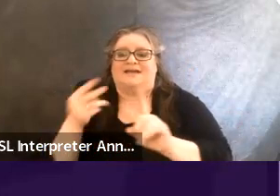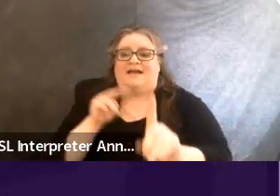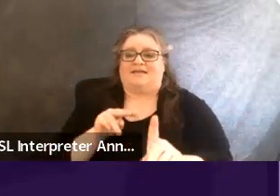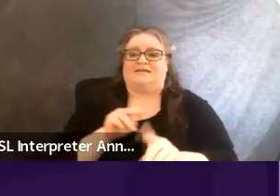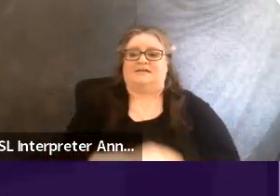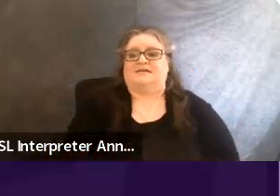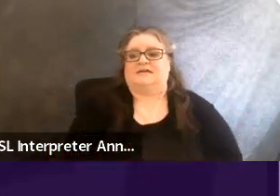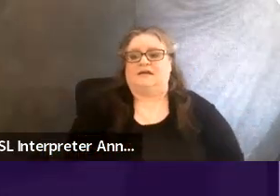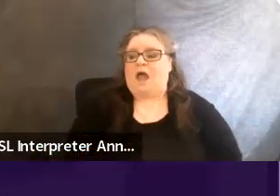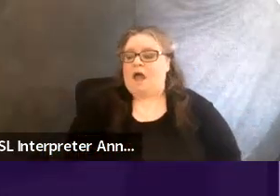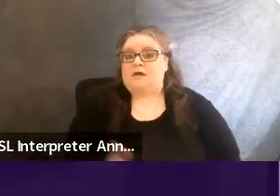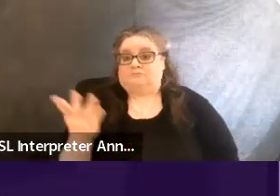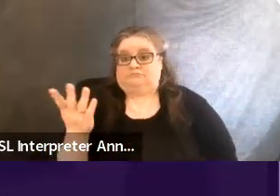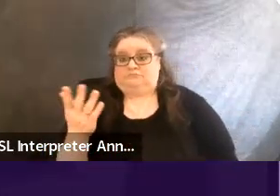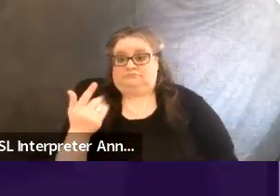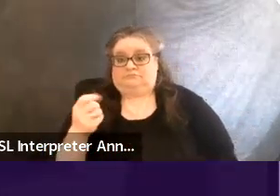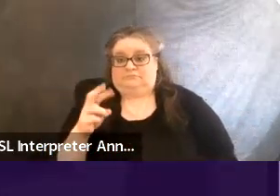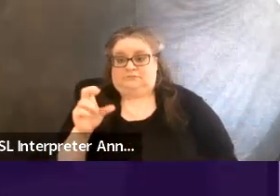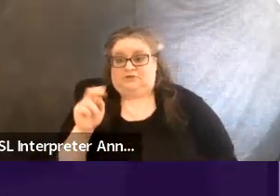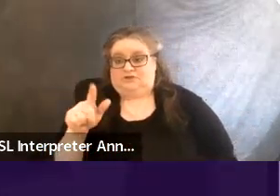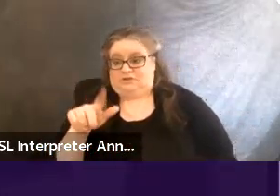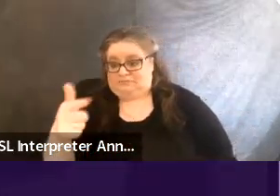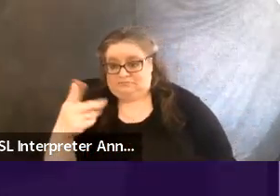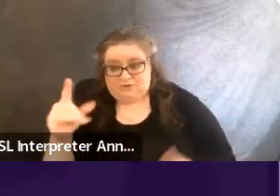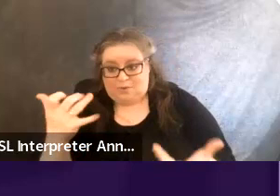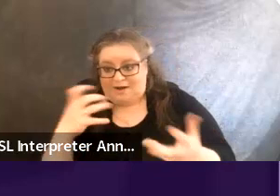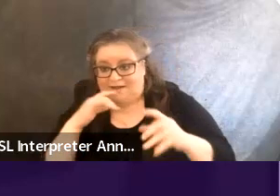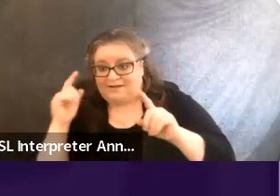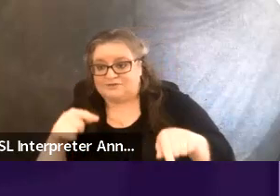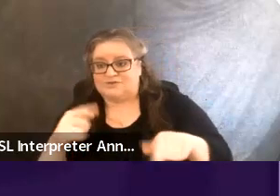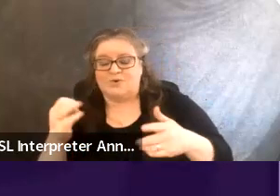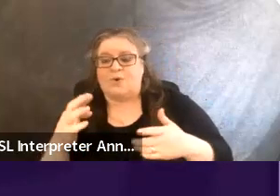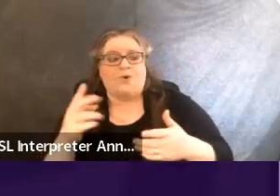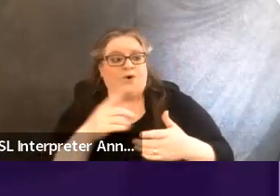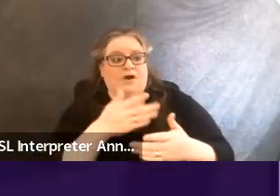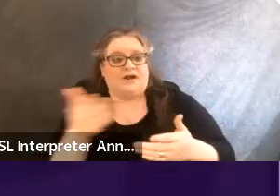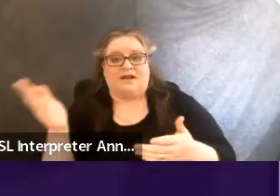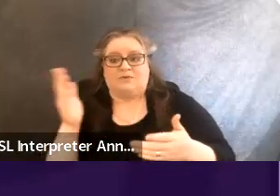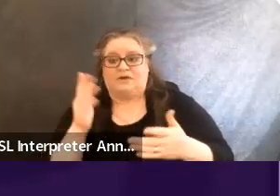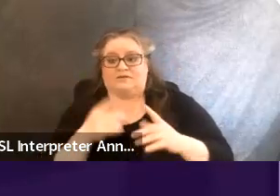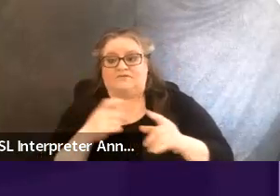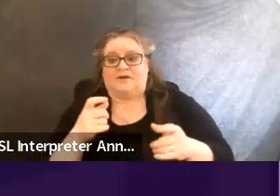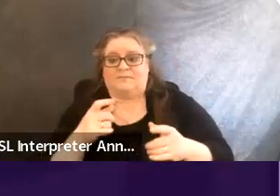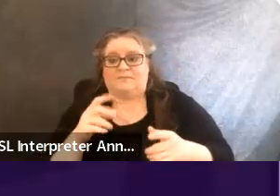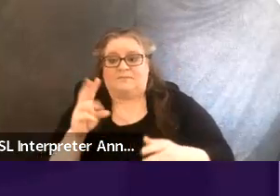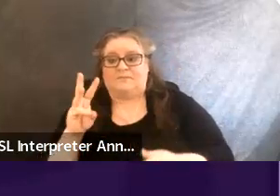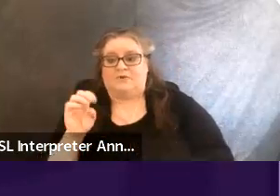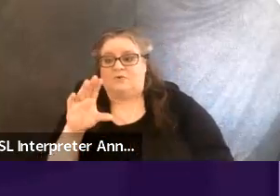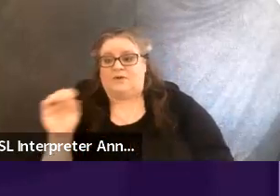I don't know if Gerson would like to take that or if anybody from WeCo